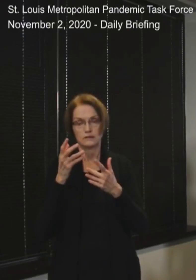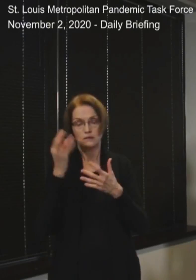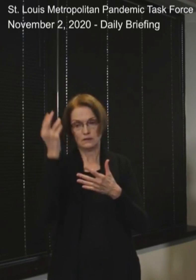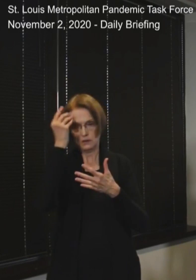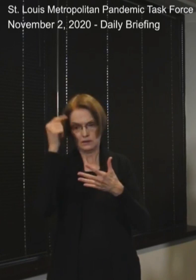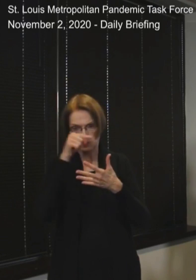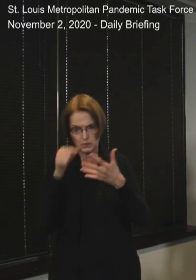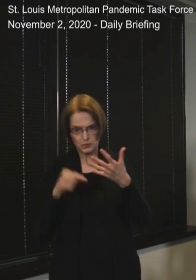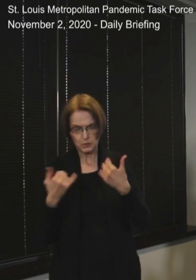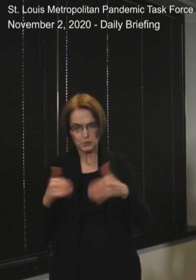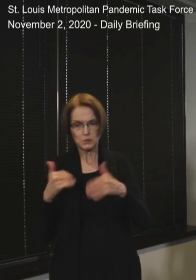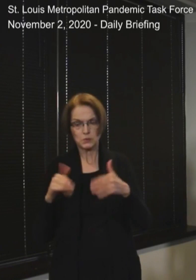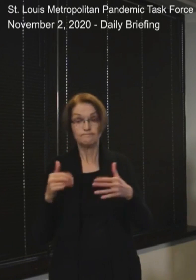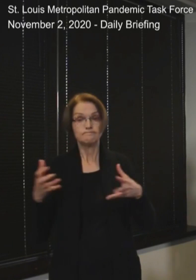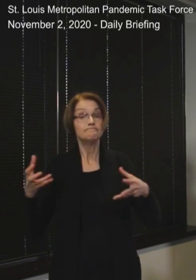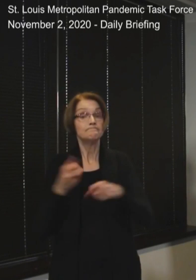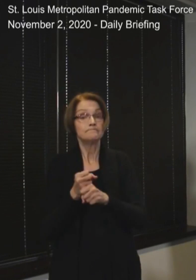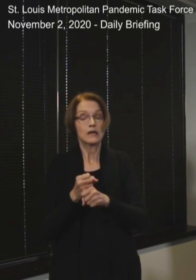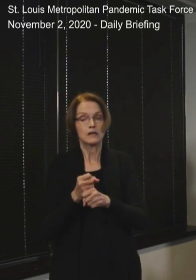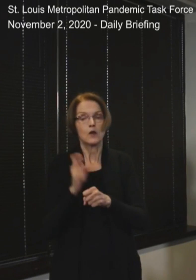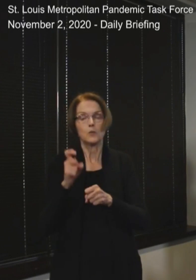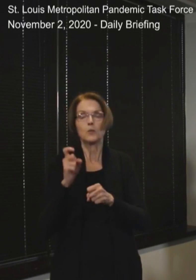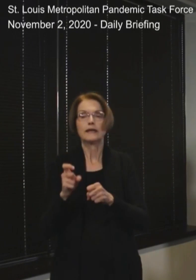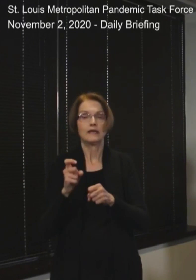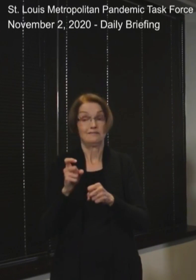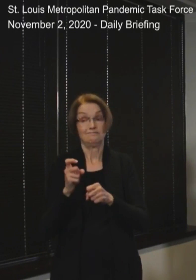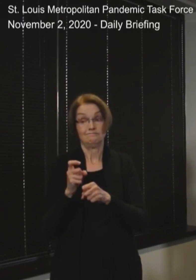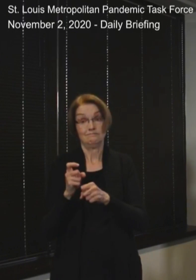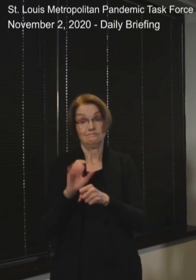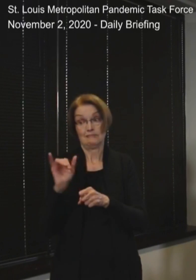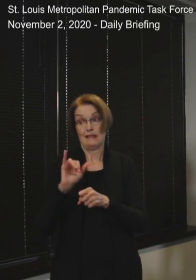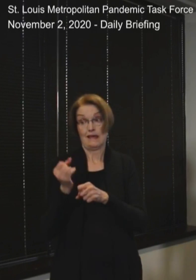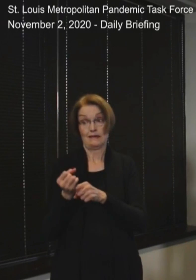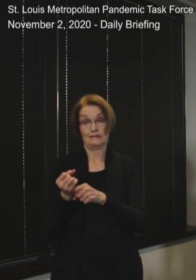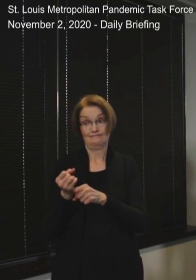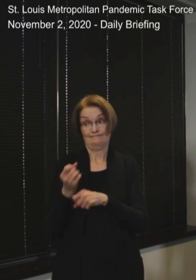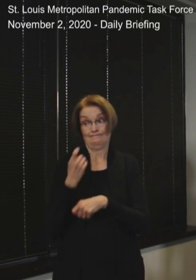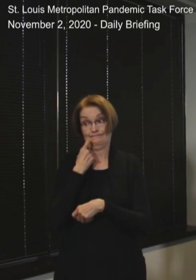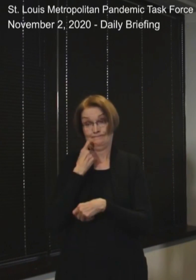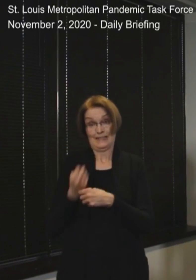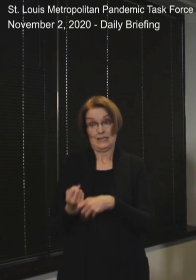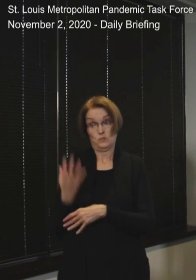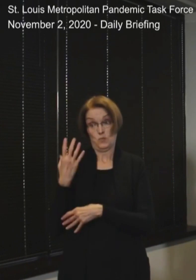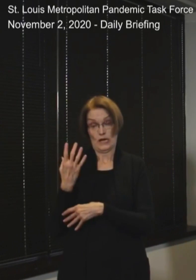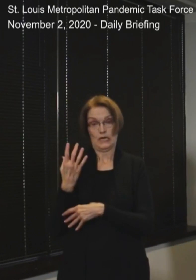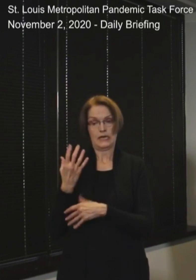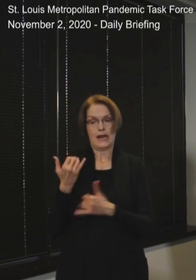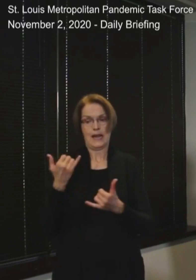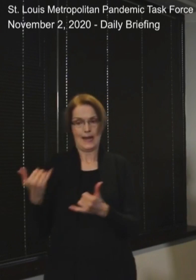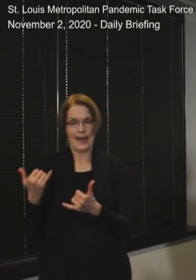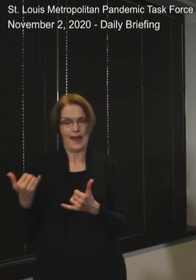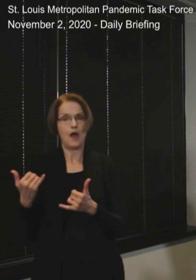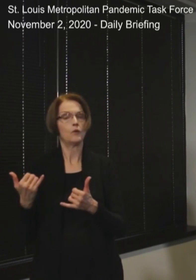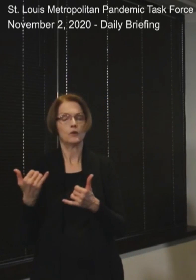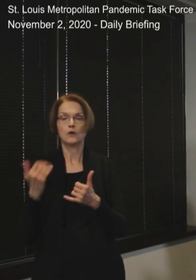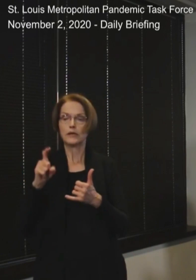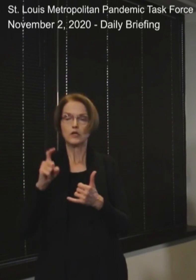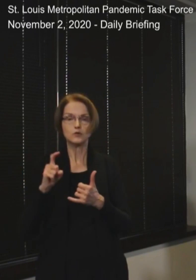CAPACITY. REALLY ISN'T GOING HAVE AN IMPACT DOCTOR GARZA SAYS PEOPLE NEED TO DO THEIR PART TO TURN THIS AROUND I THINK WE REALLY NEED EVERYBODY TO COME TOGETHER.